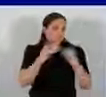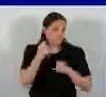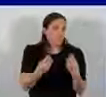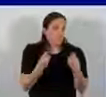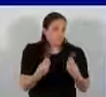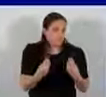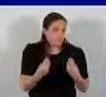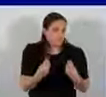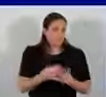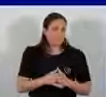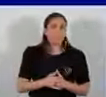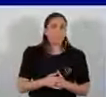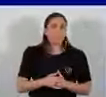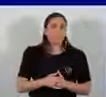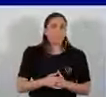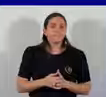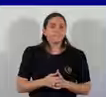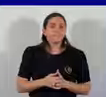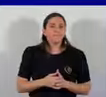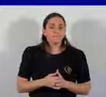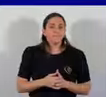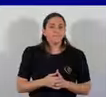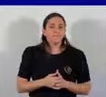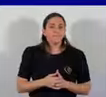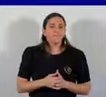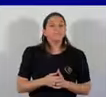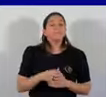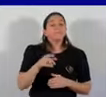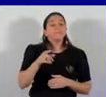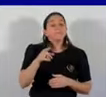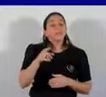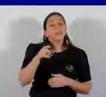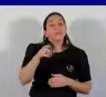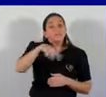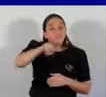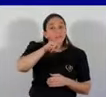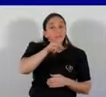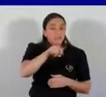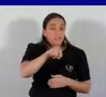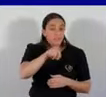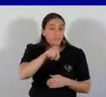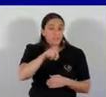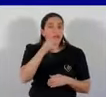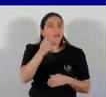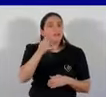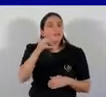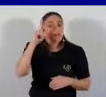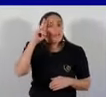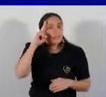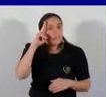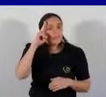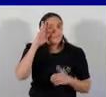In fact, I put my hand in there So I'm going to tell you what I did